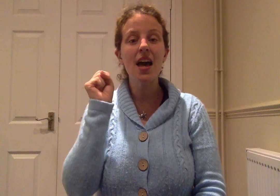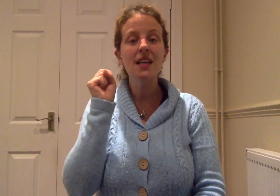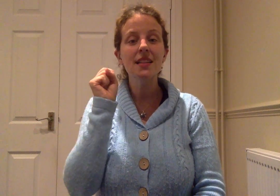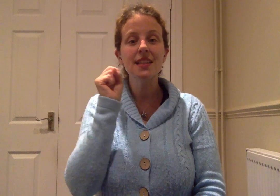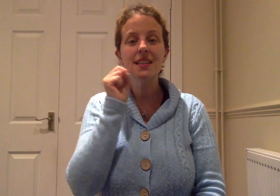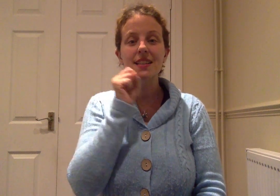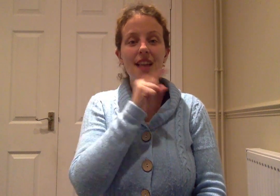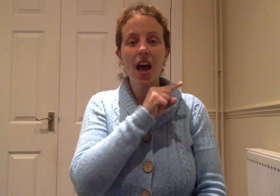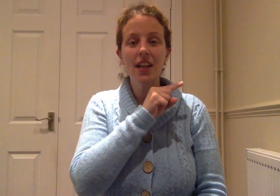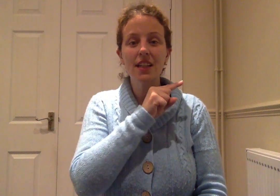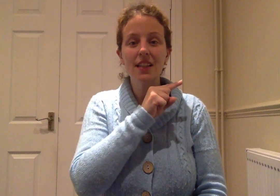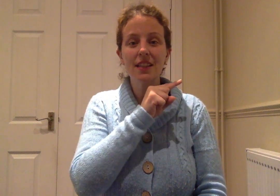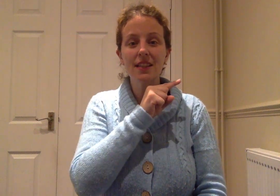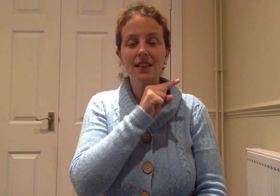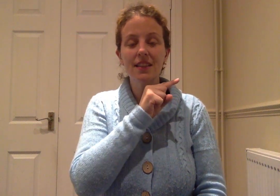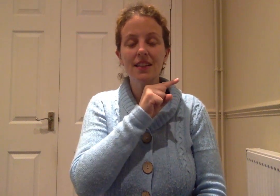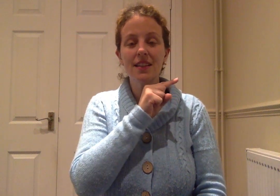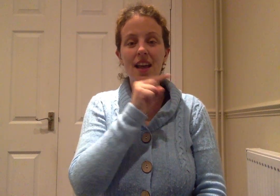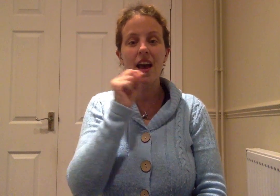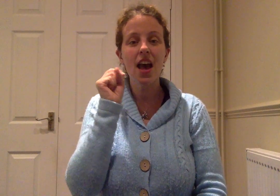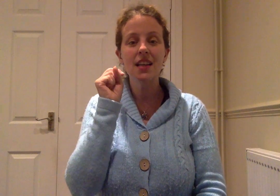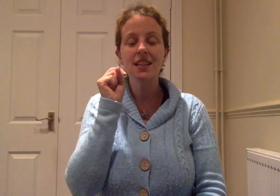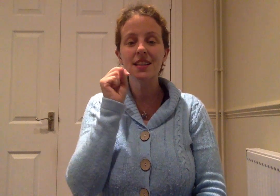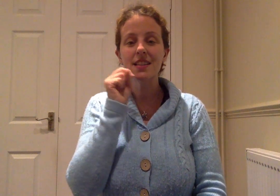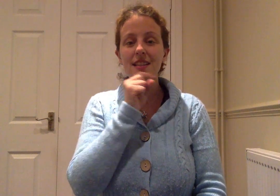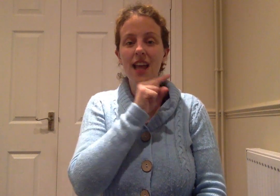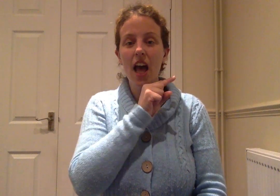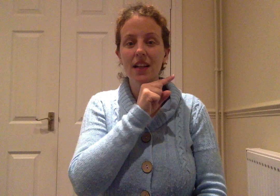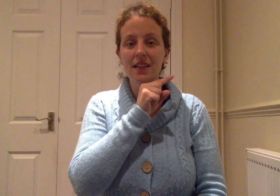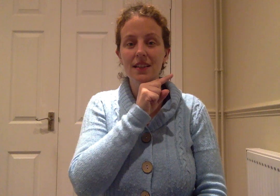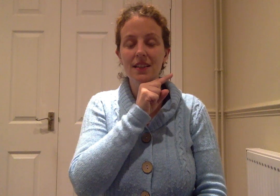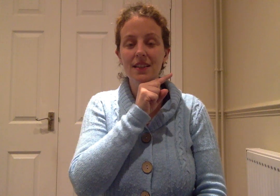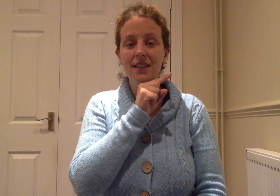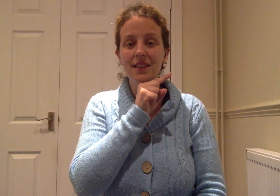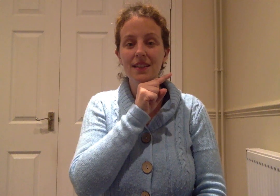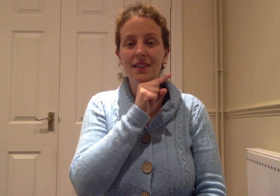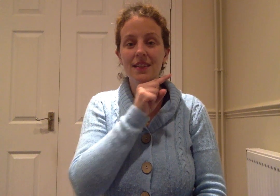Son